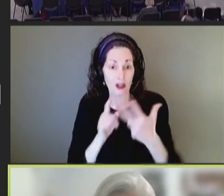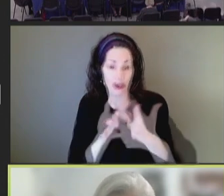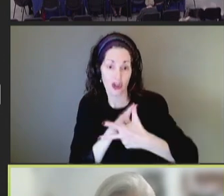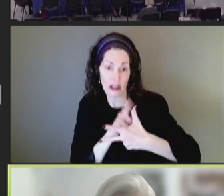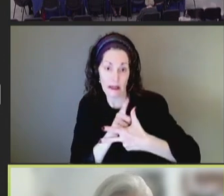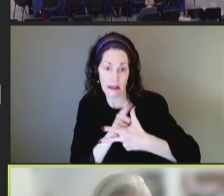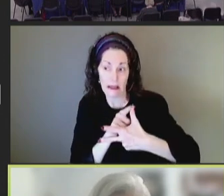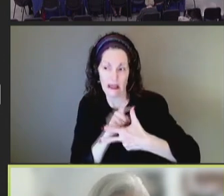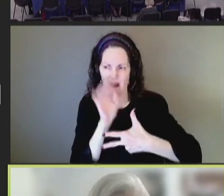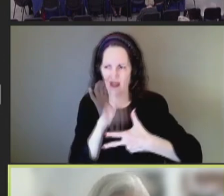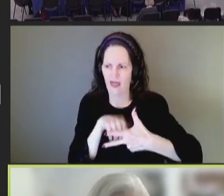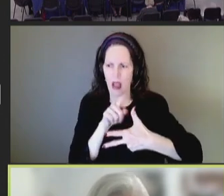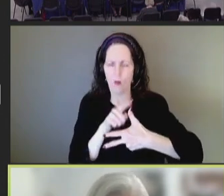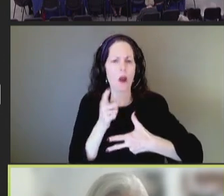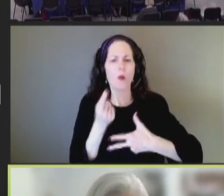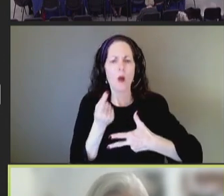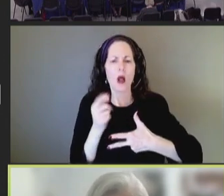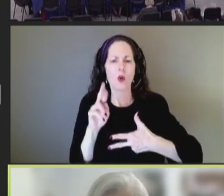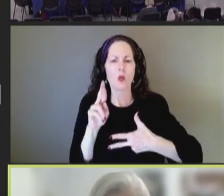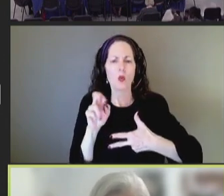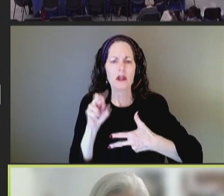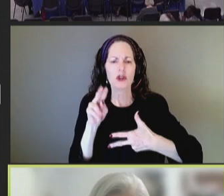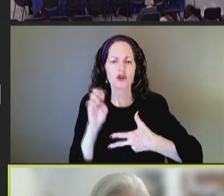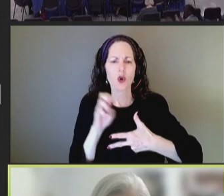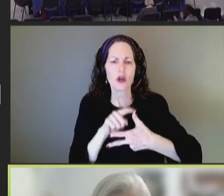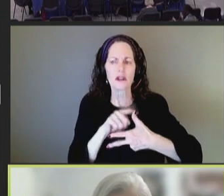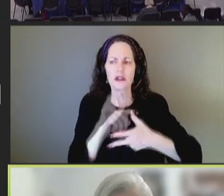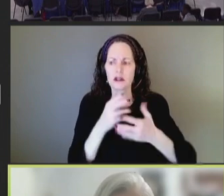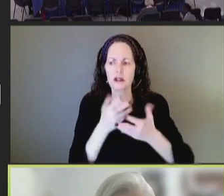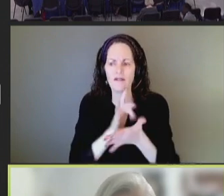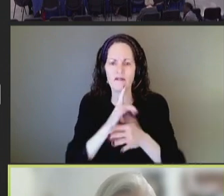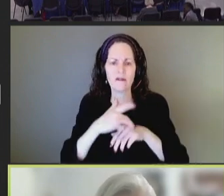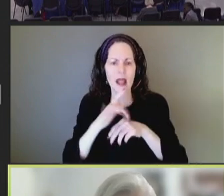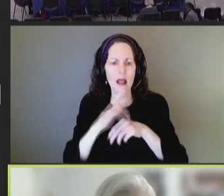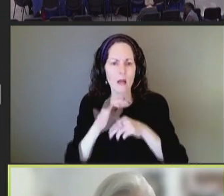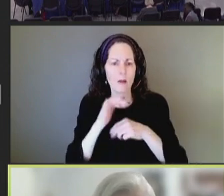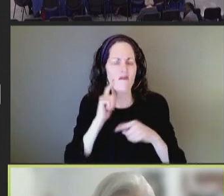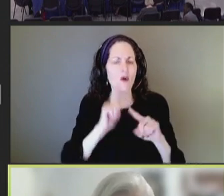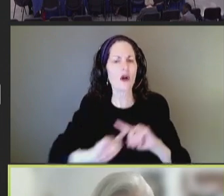that are available to jurisdictions and partners. And first, we have our functional standards,